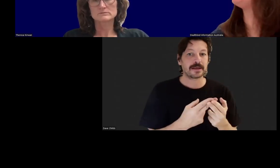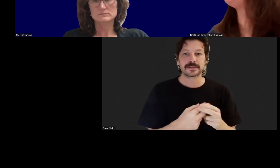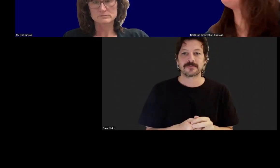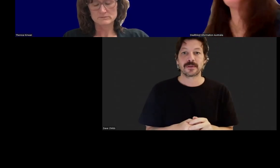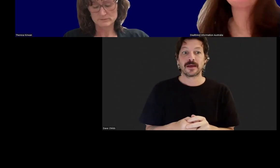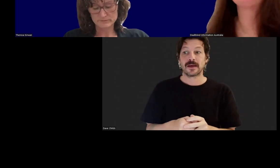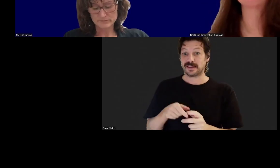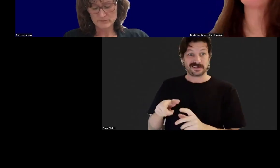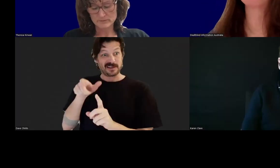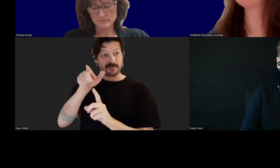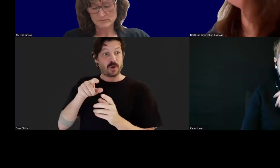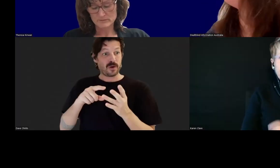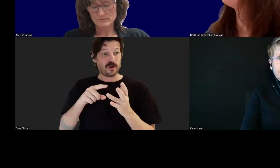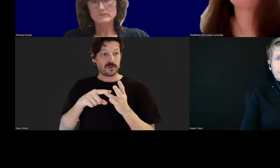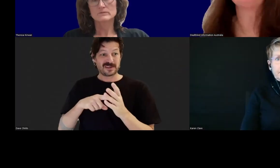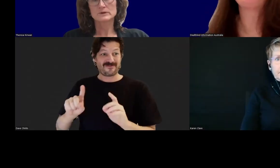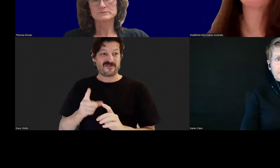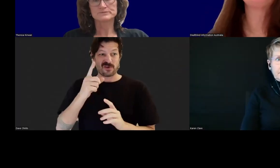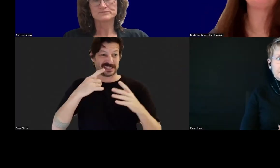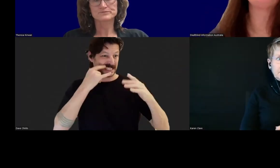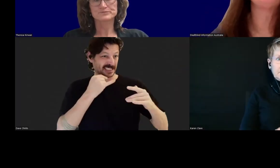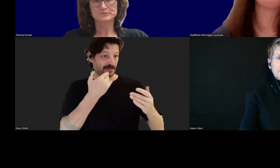child. Let me just swap interpreters.